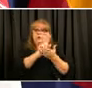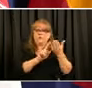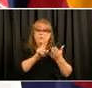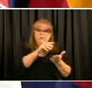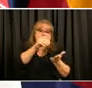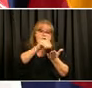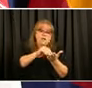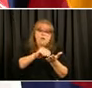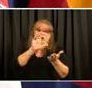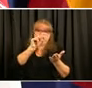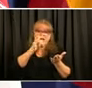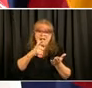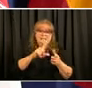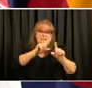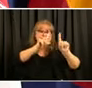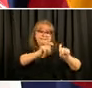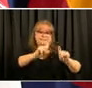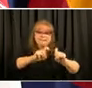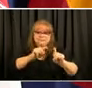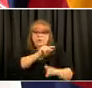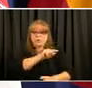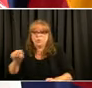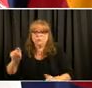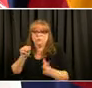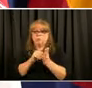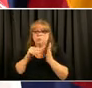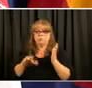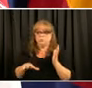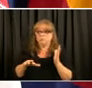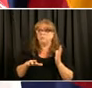the the places where we have really seen the biggest jump in cases among those